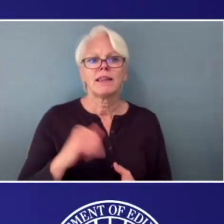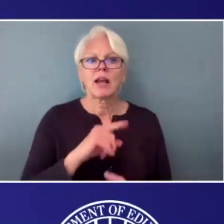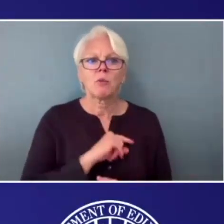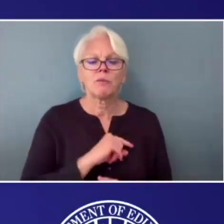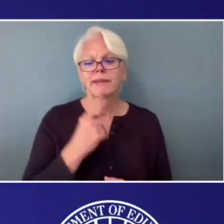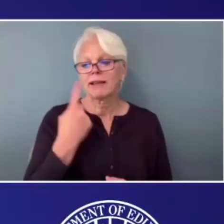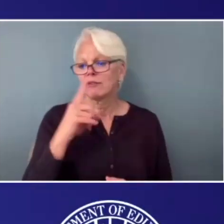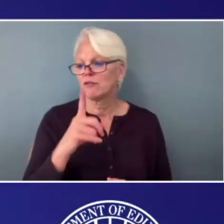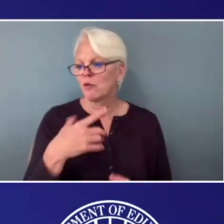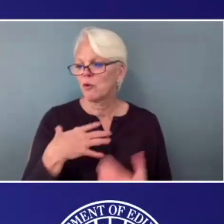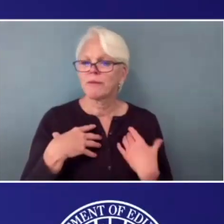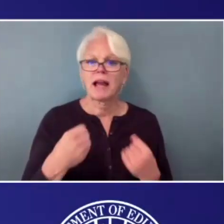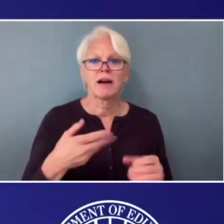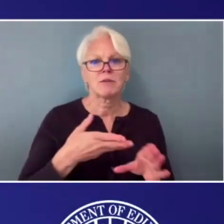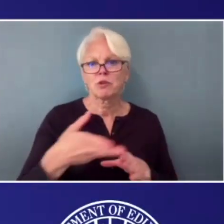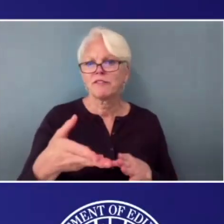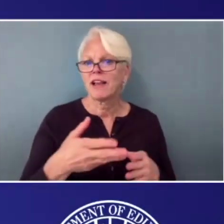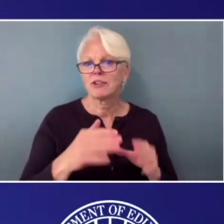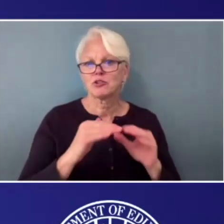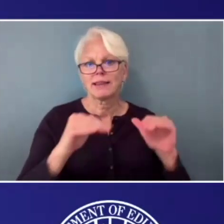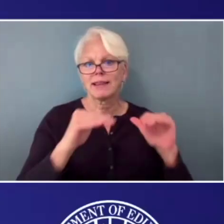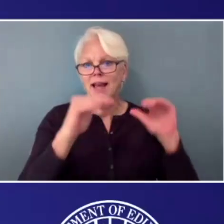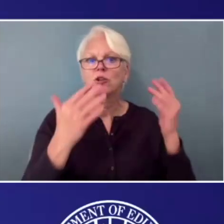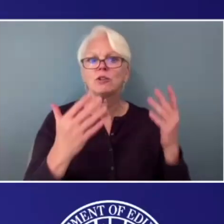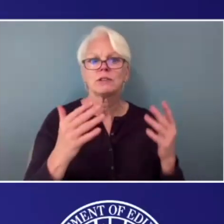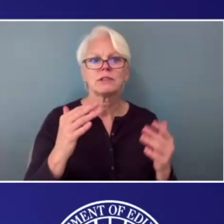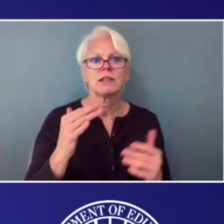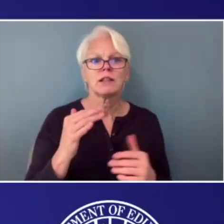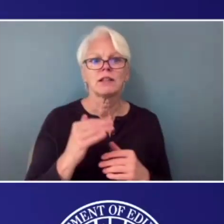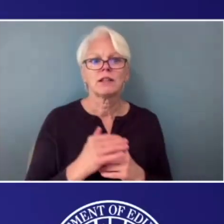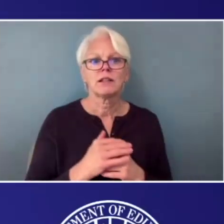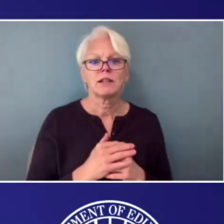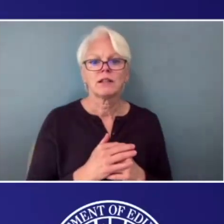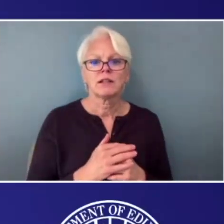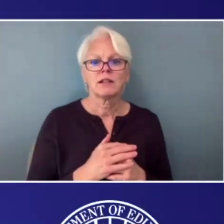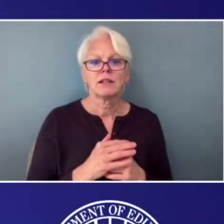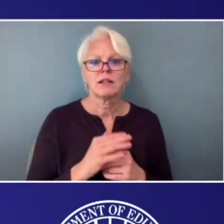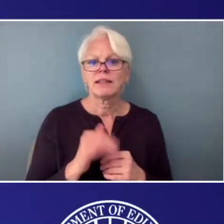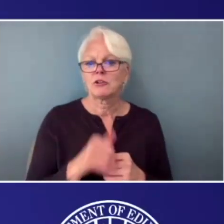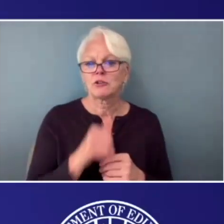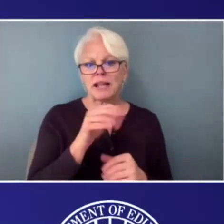health professions levels that aren't on, aren't on that list there.